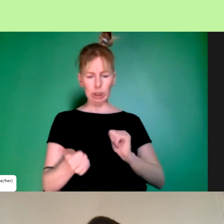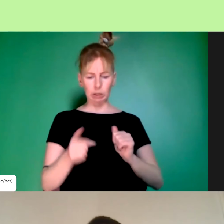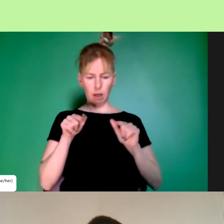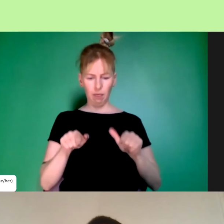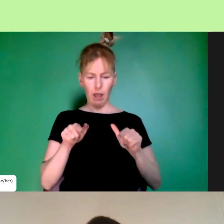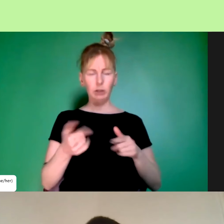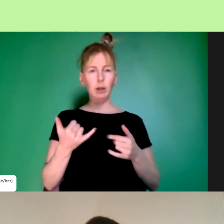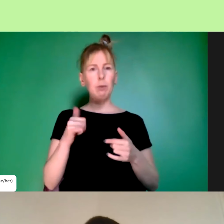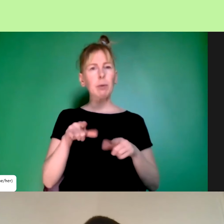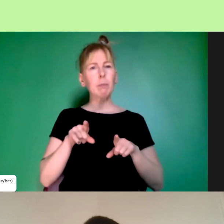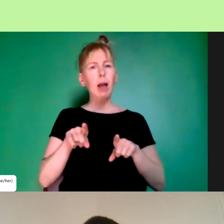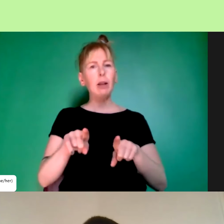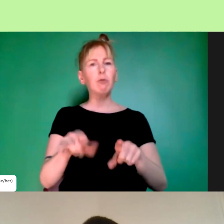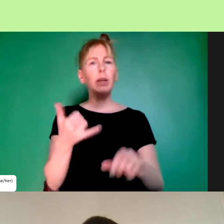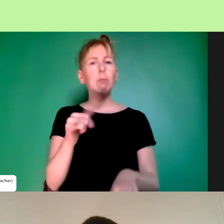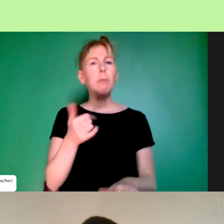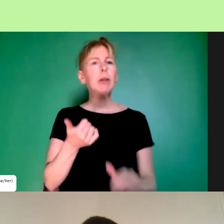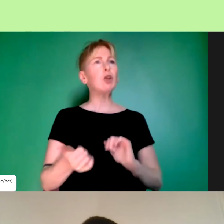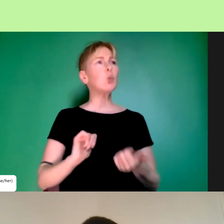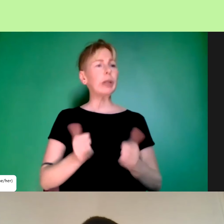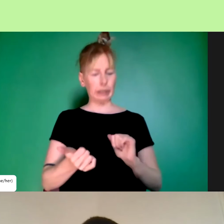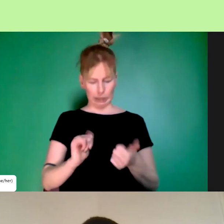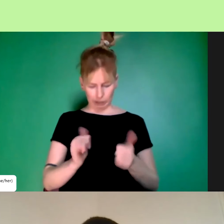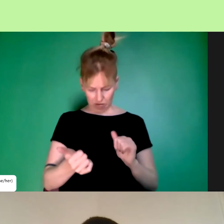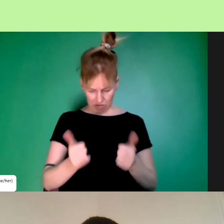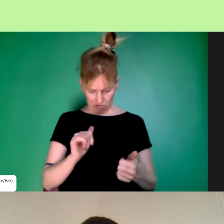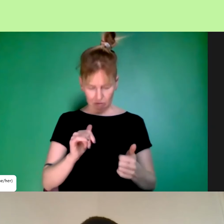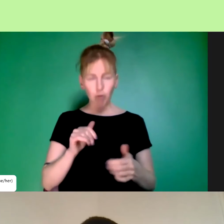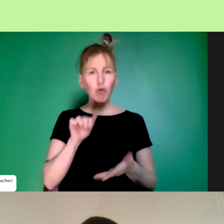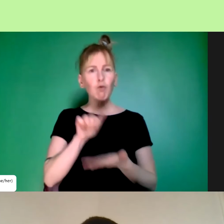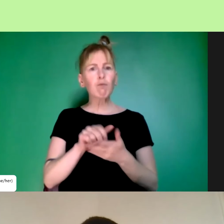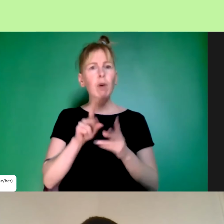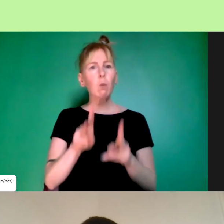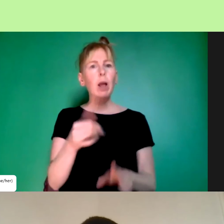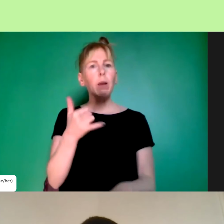switching at all, maybe it's about synthesis, and then creating something new out of